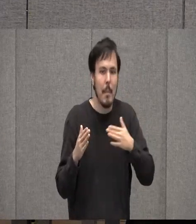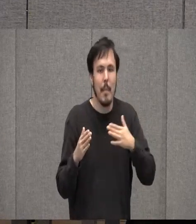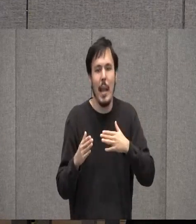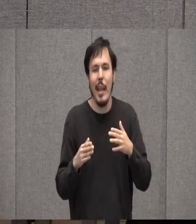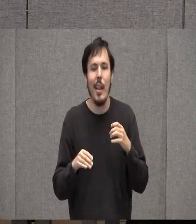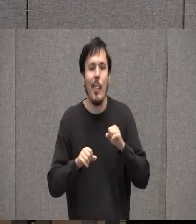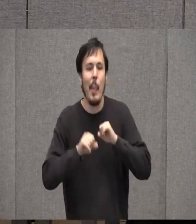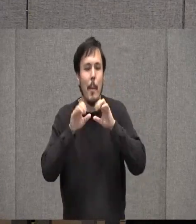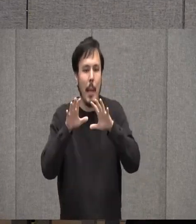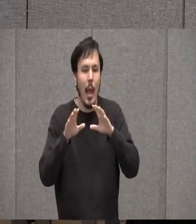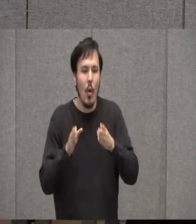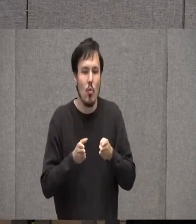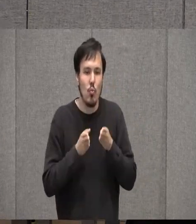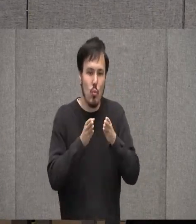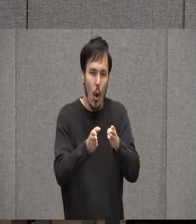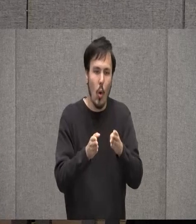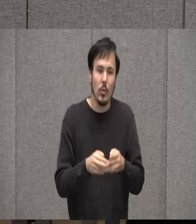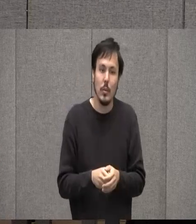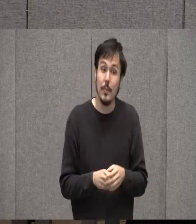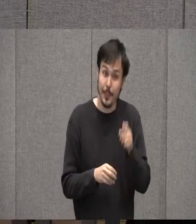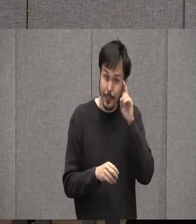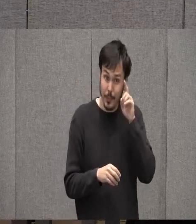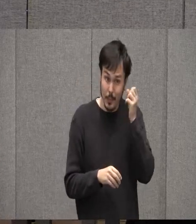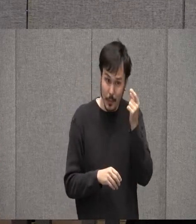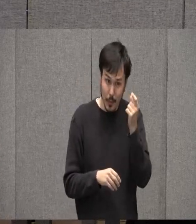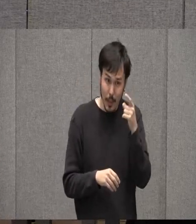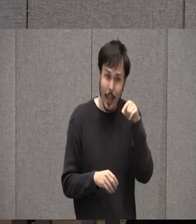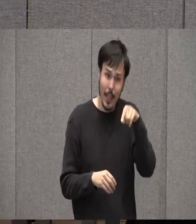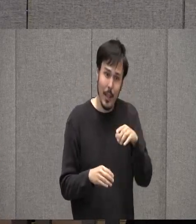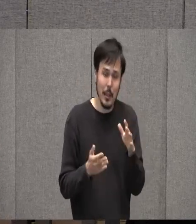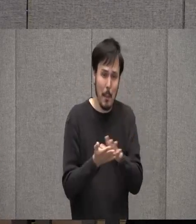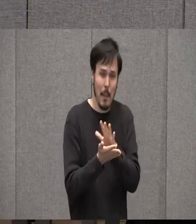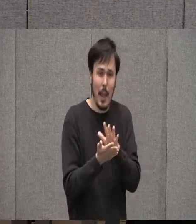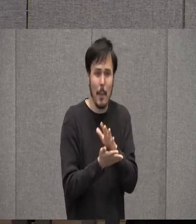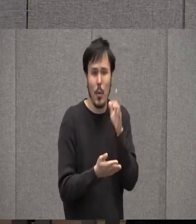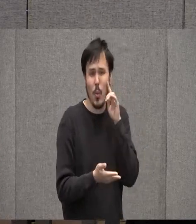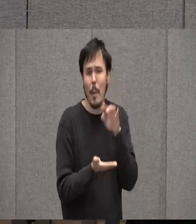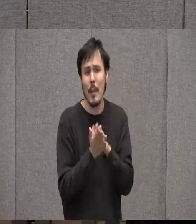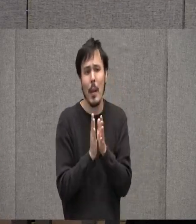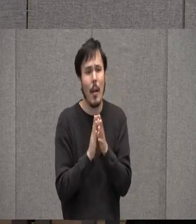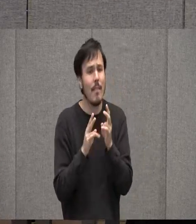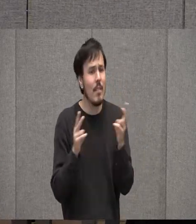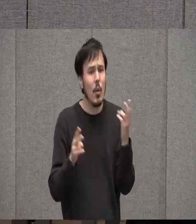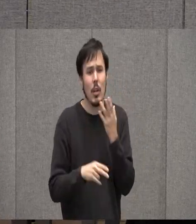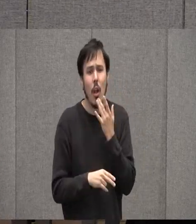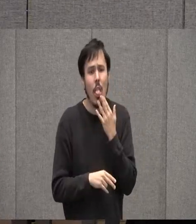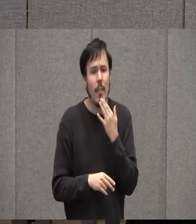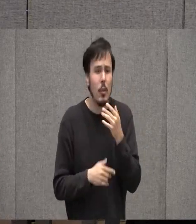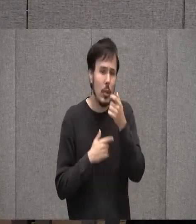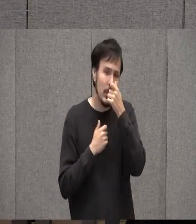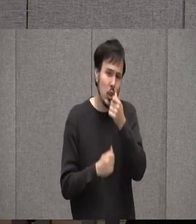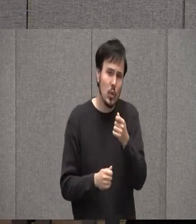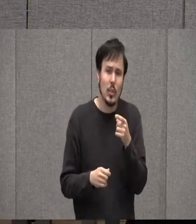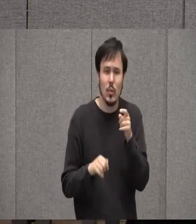is they get super colorful and interesting. So you can cut them out and glue them and use them to maybe decorate a paper room.